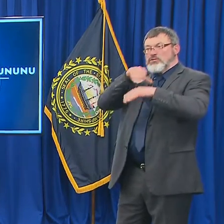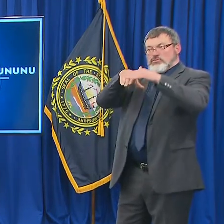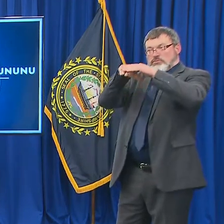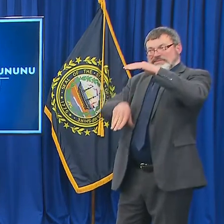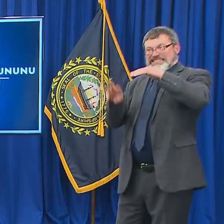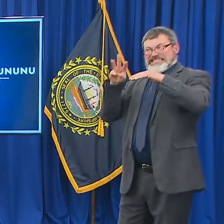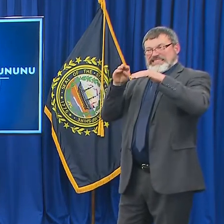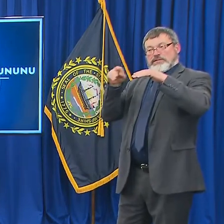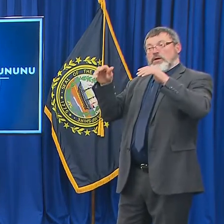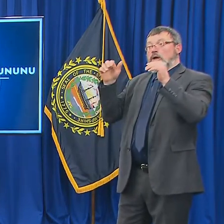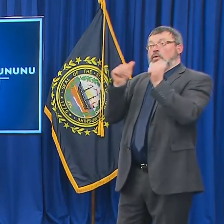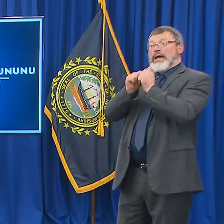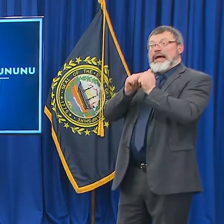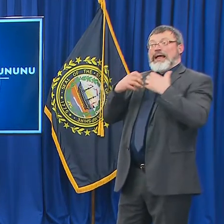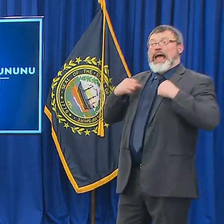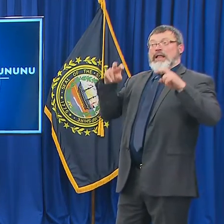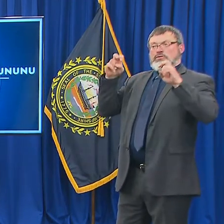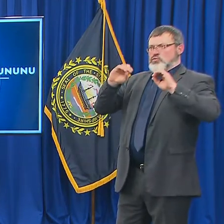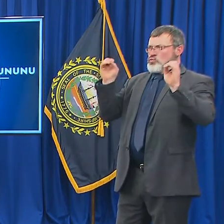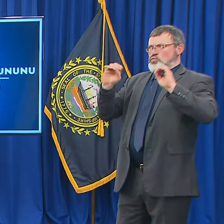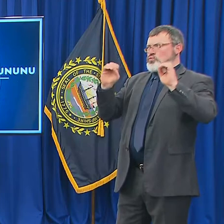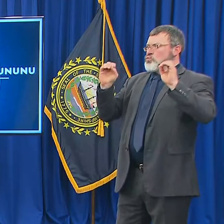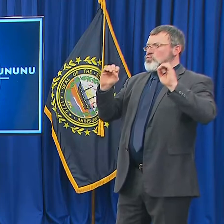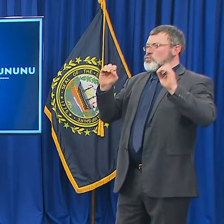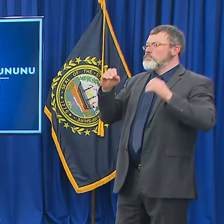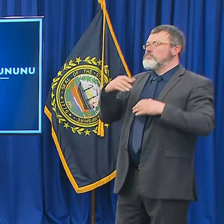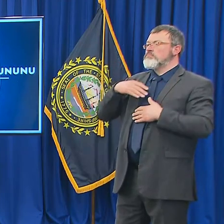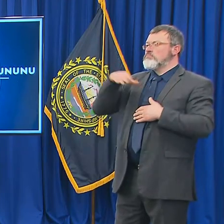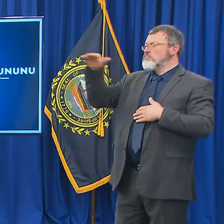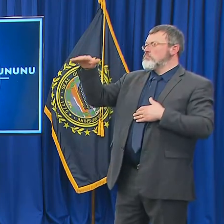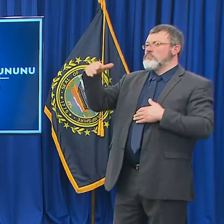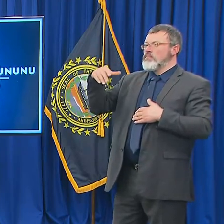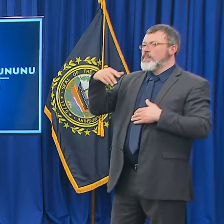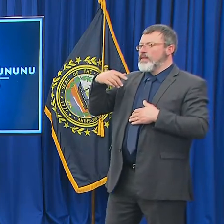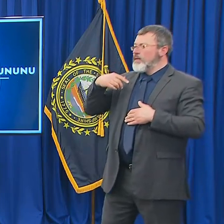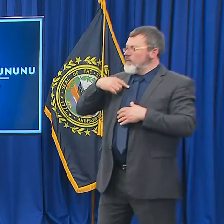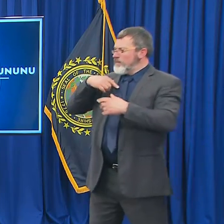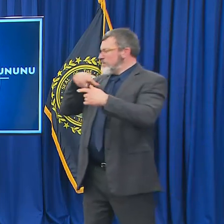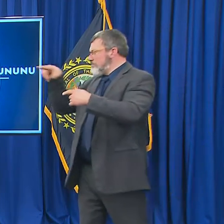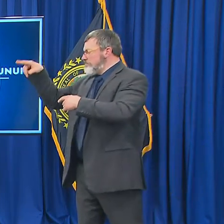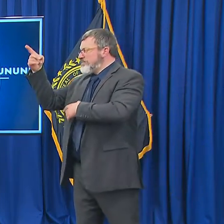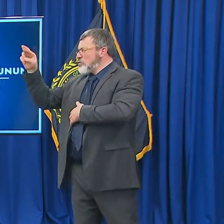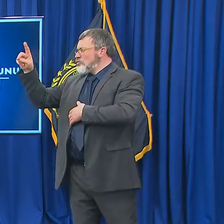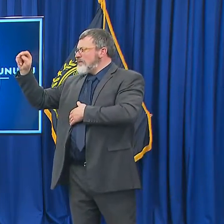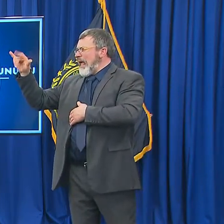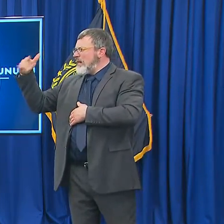Governor couple for you first on the your mask mandate some of your fellow Republicans